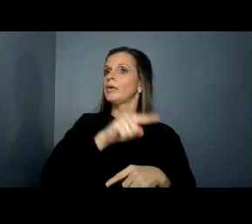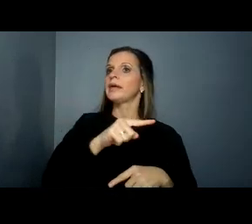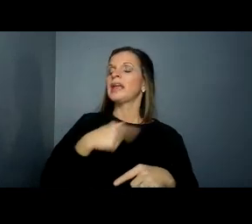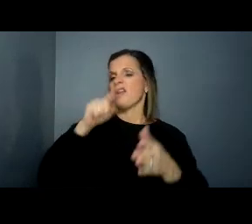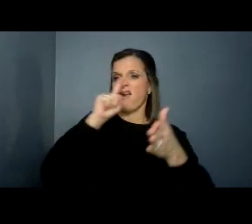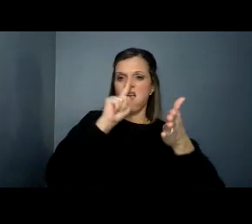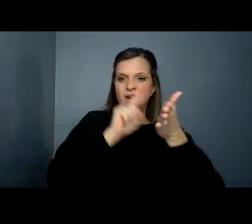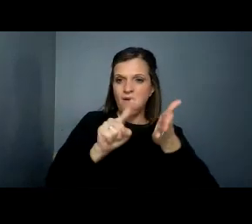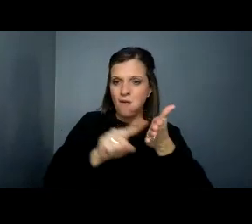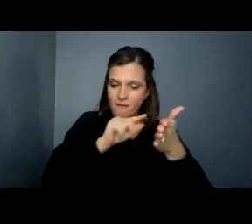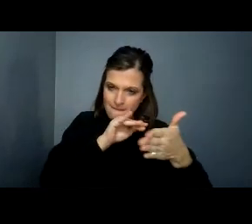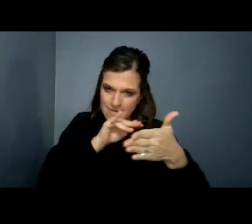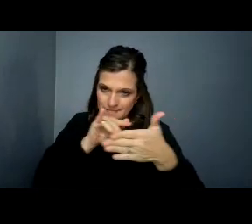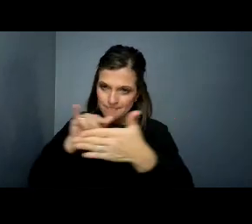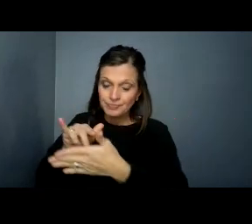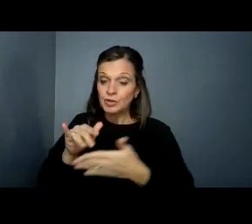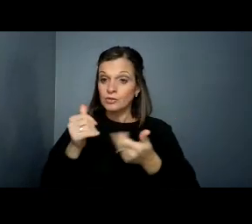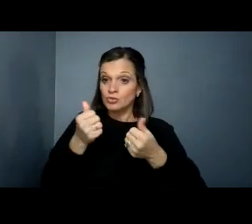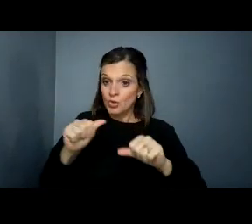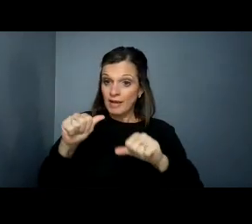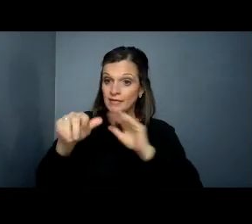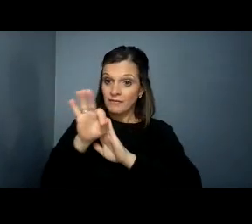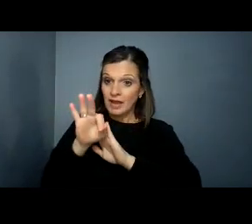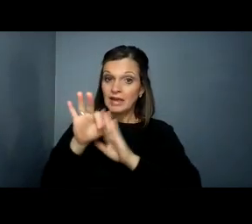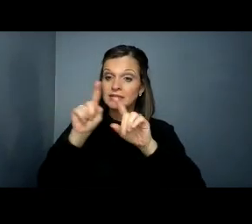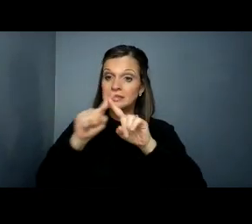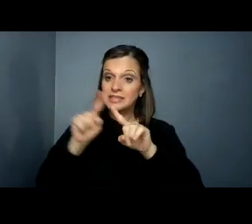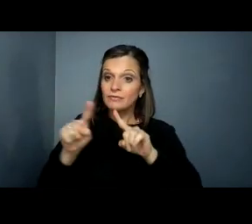you know, treatments. And he spends 2 years of his life traveling all